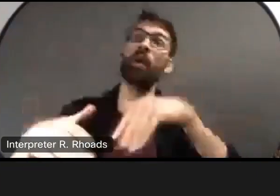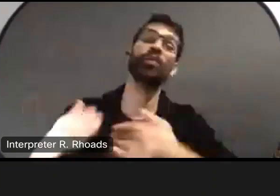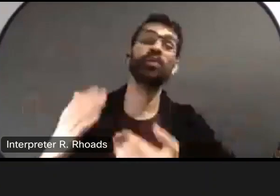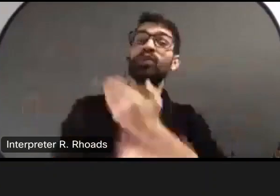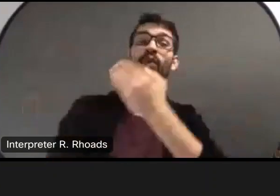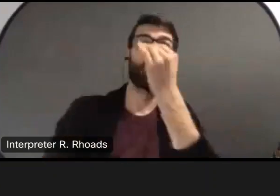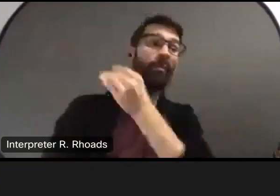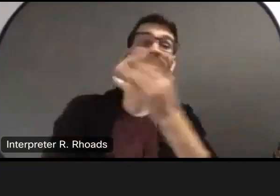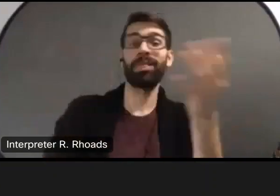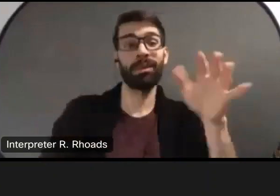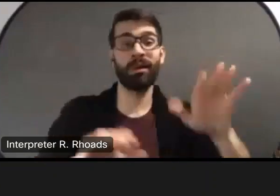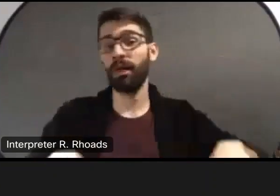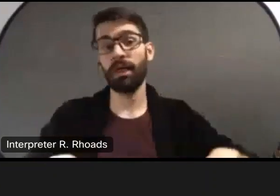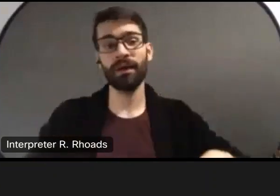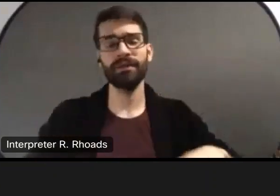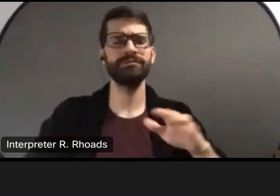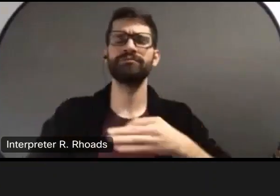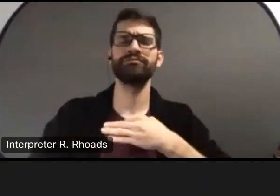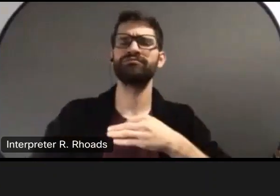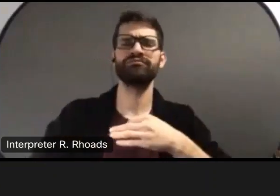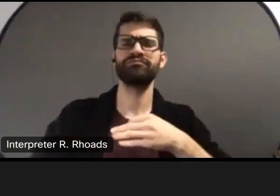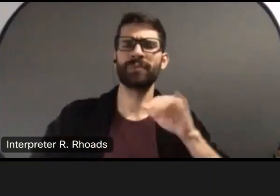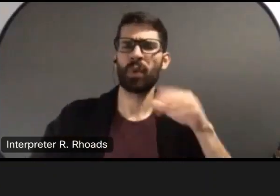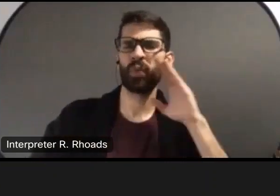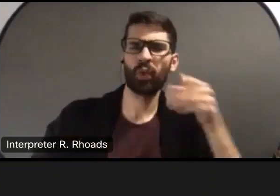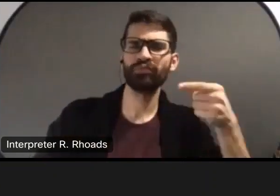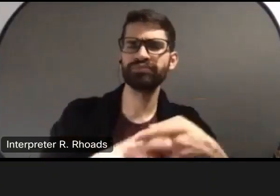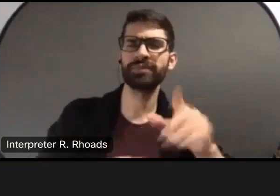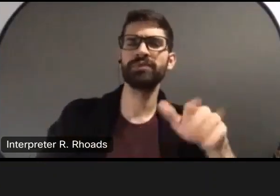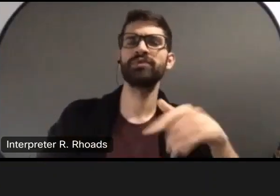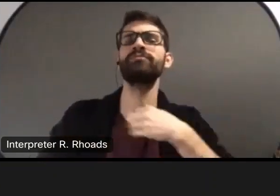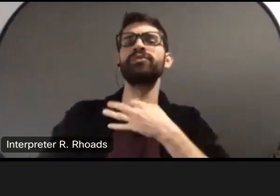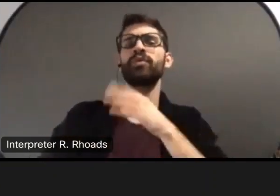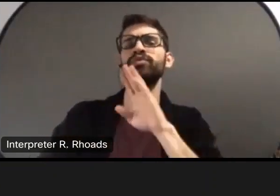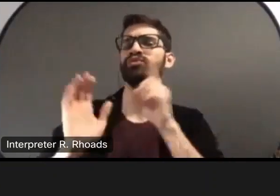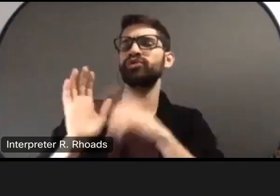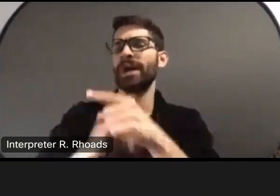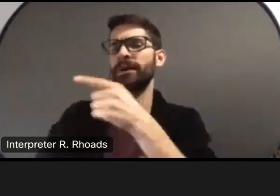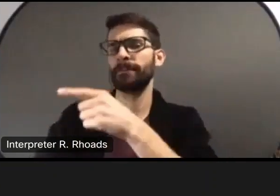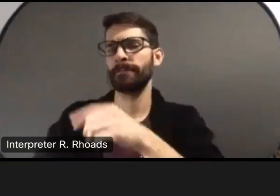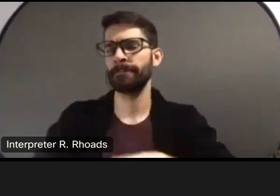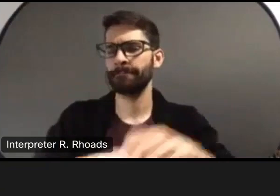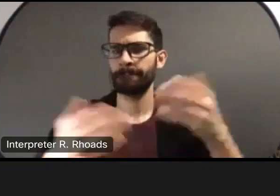noticed. So let me check with them and see what they're thinking is, and then